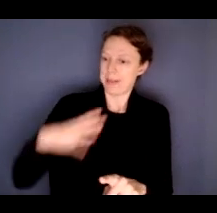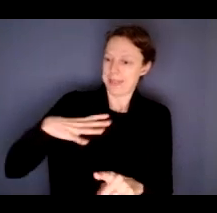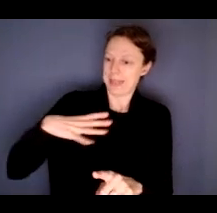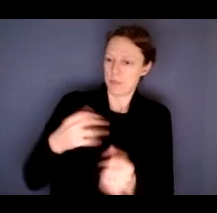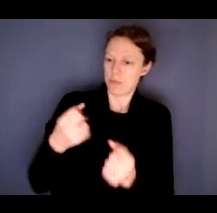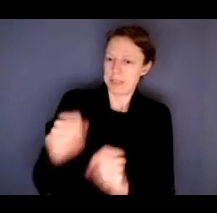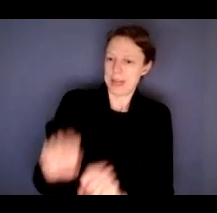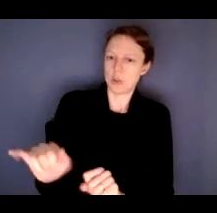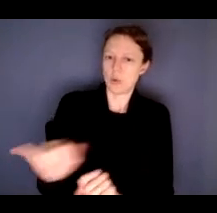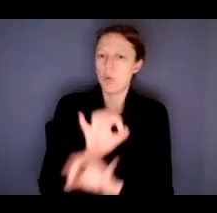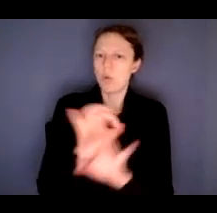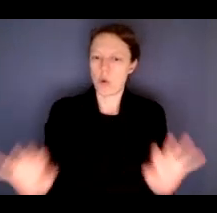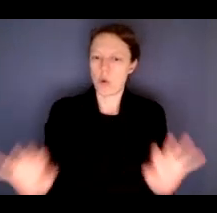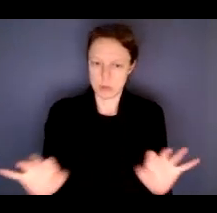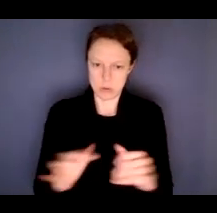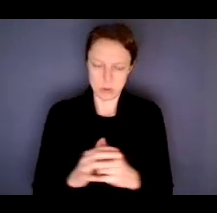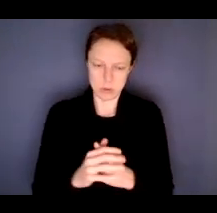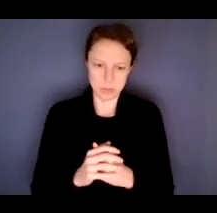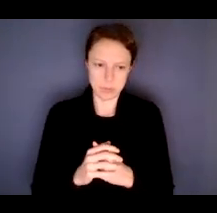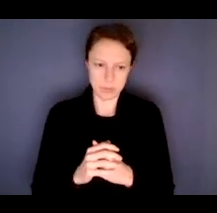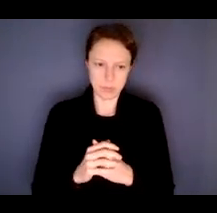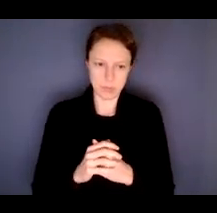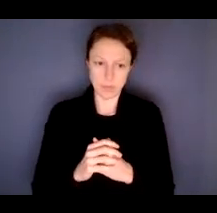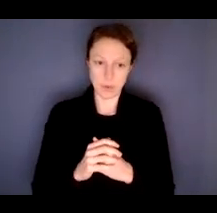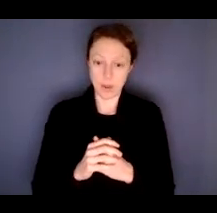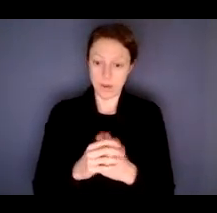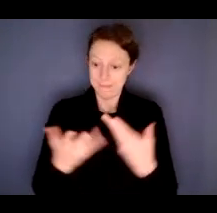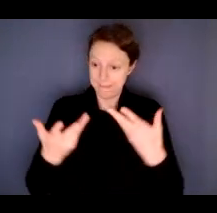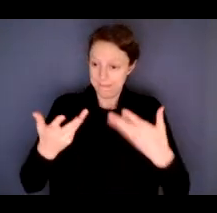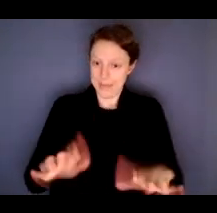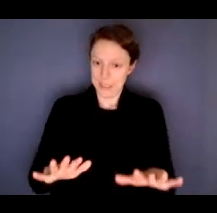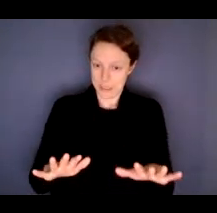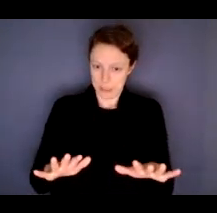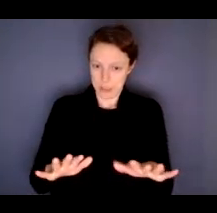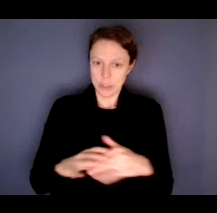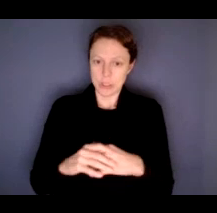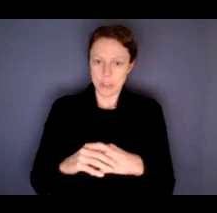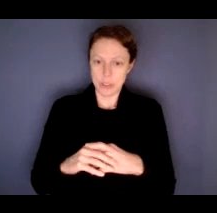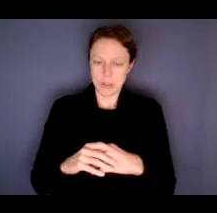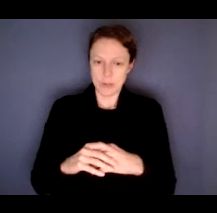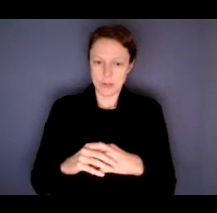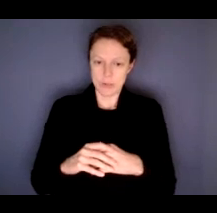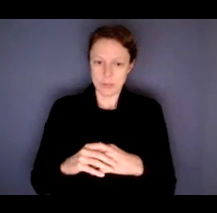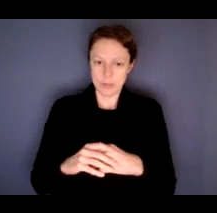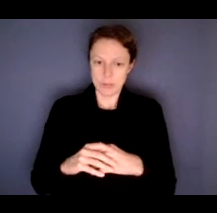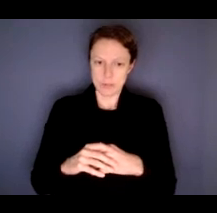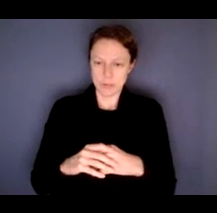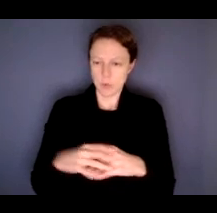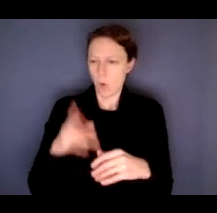Now, following that process what then happens is, which you'll often see a change of Child